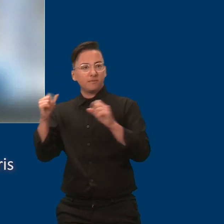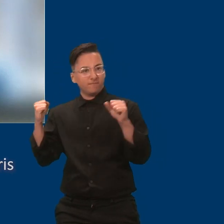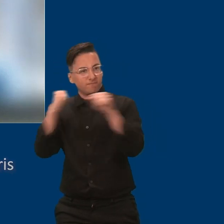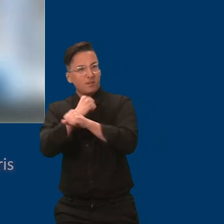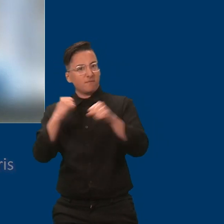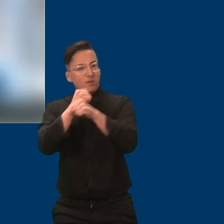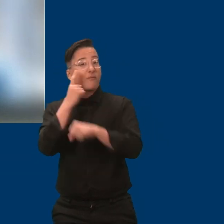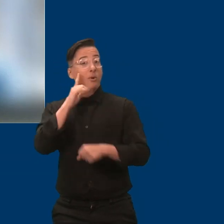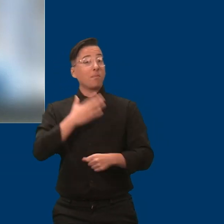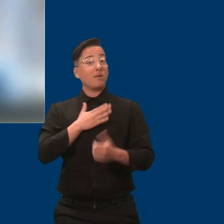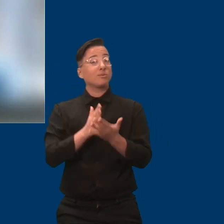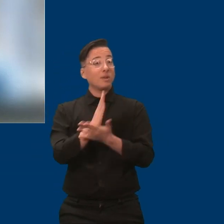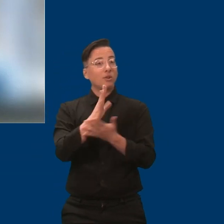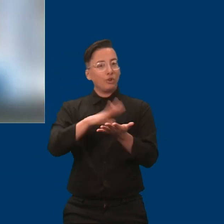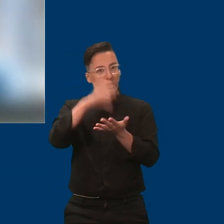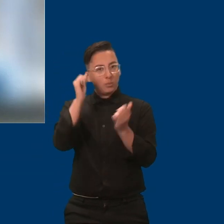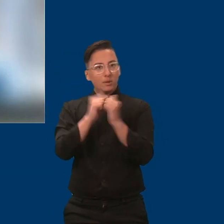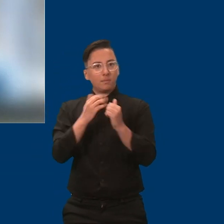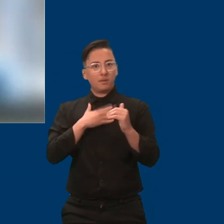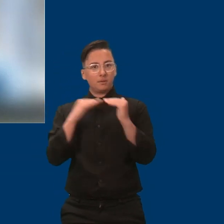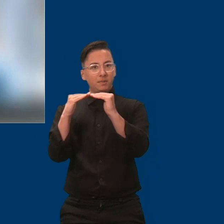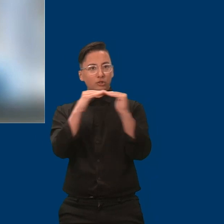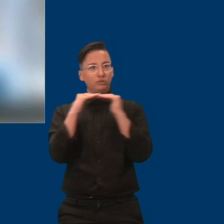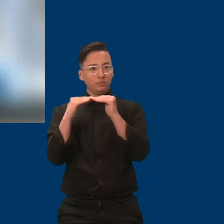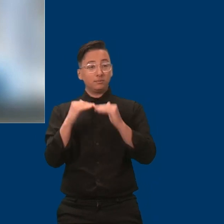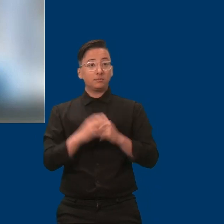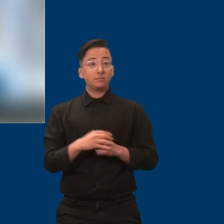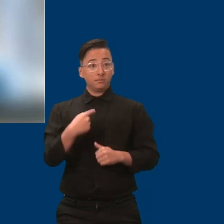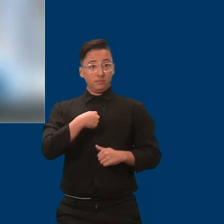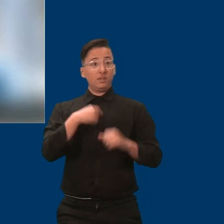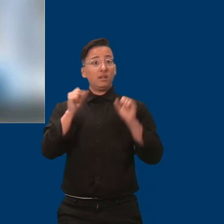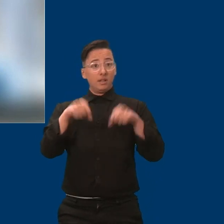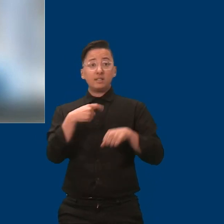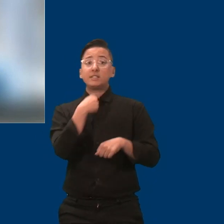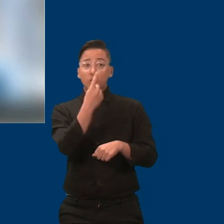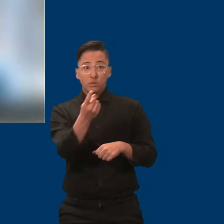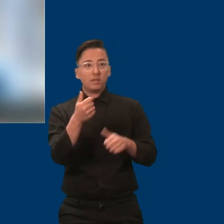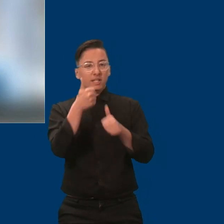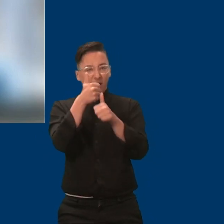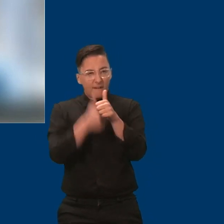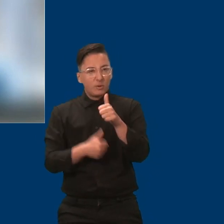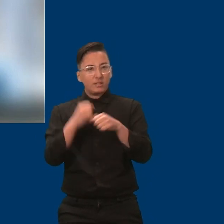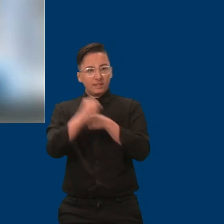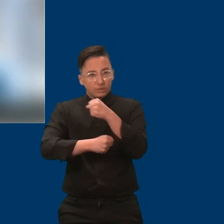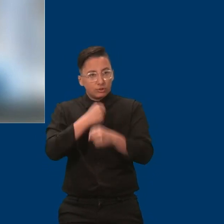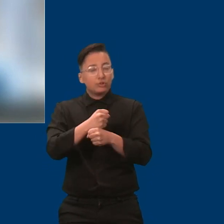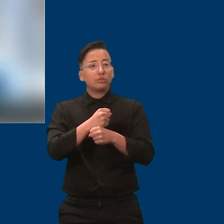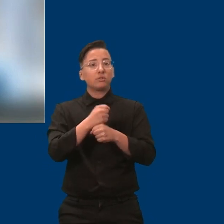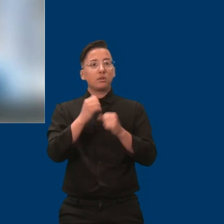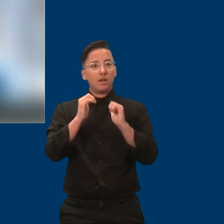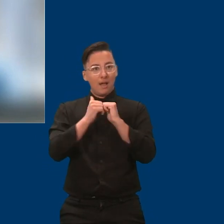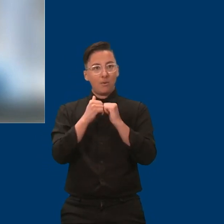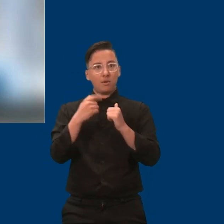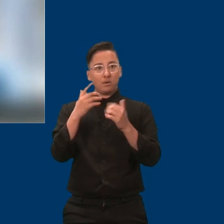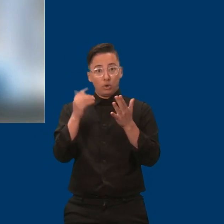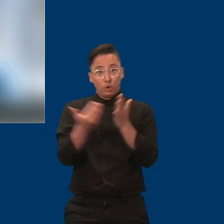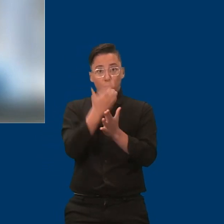Almost year by year, I could tell you how advances in civil rights for people with disabilities made possible the life I lead today.